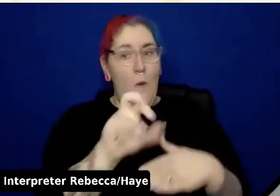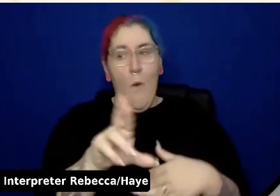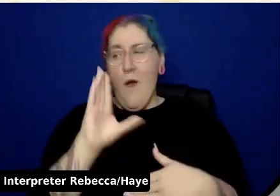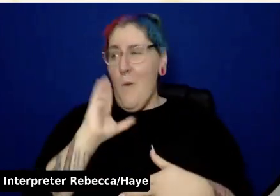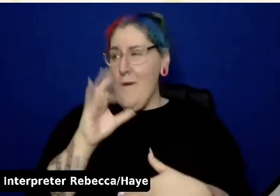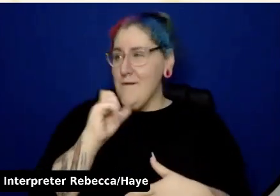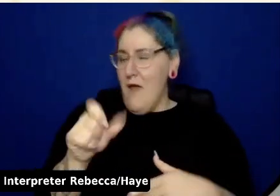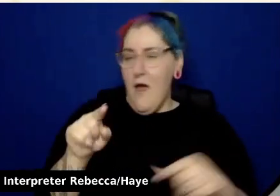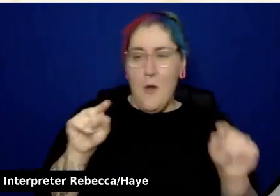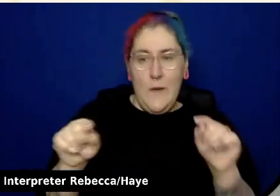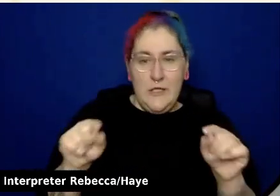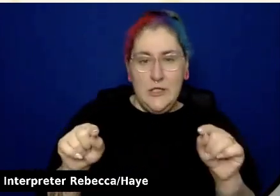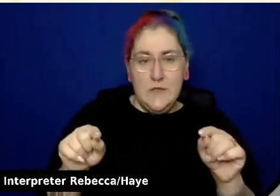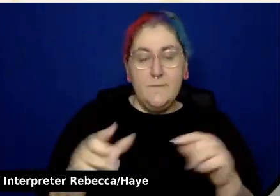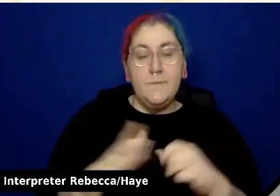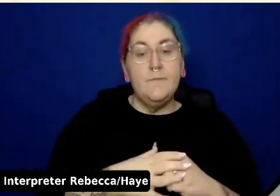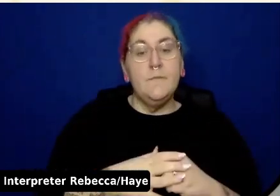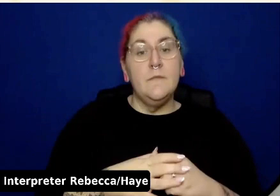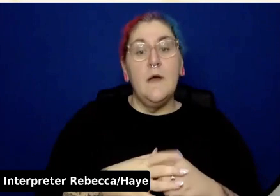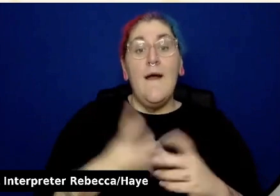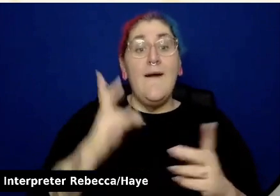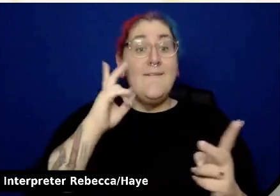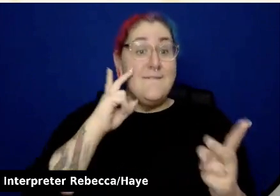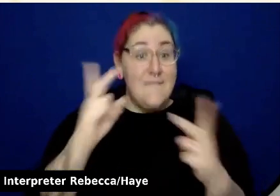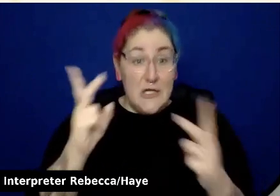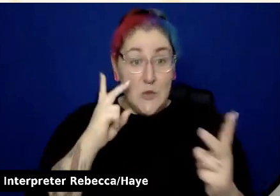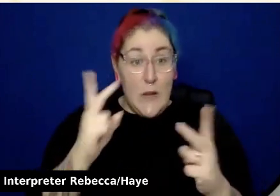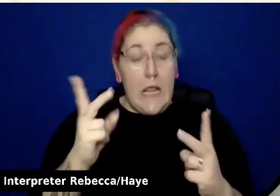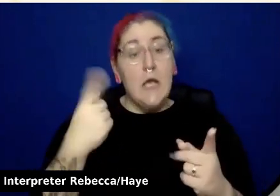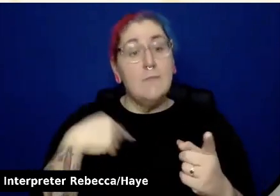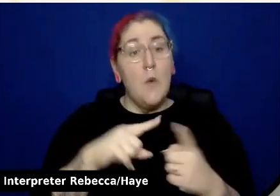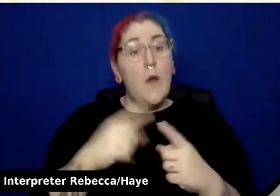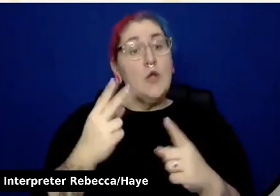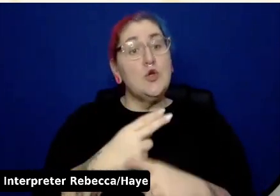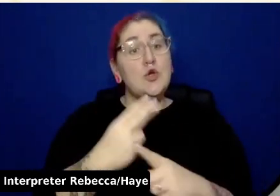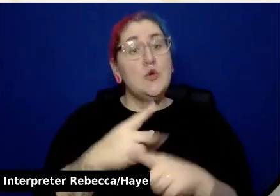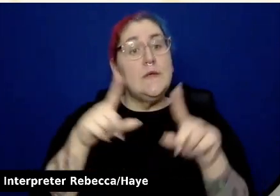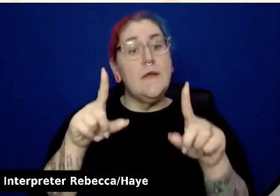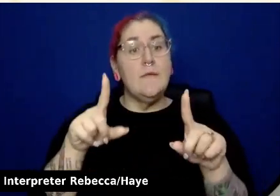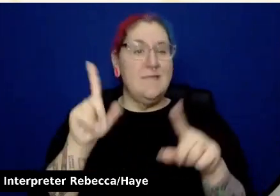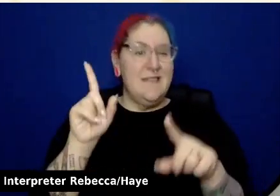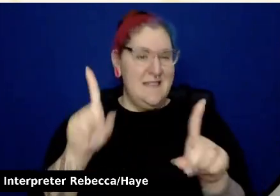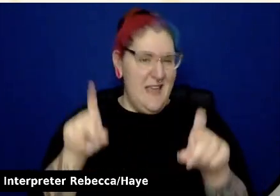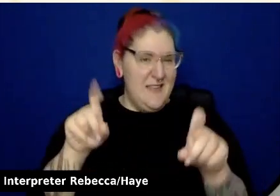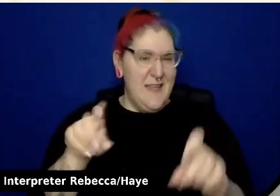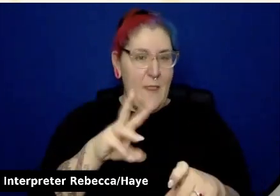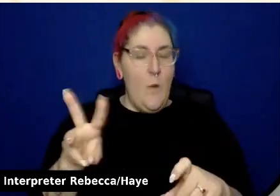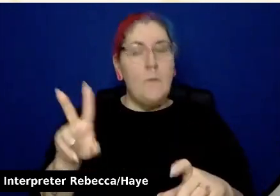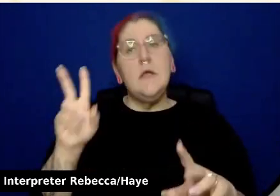Visually everything may seem fine and perfect, but the actual challenges come forth only when you test them